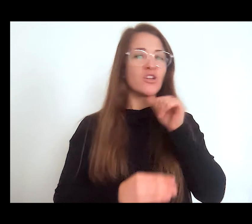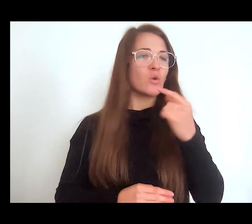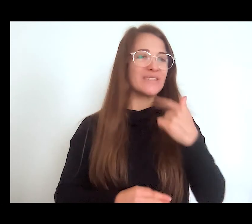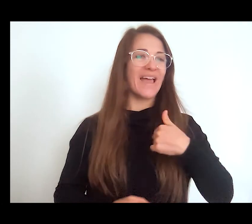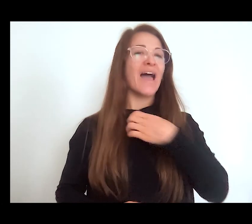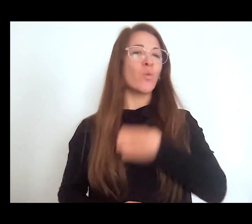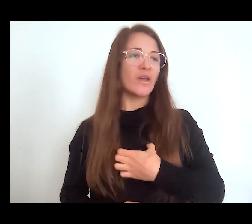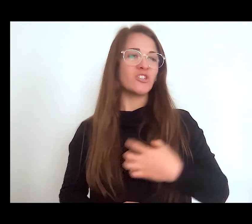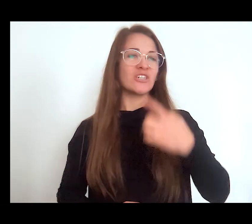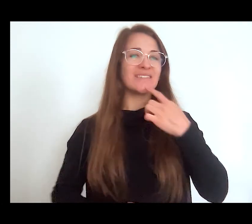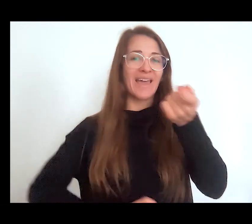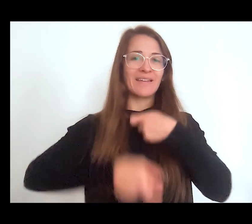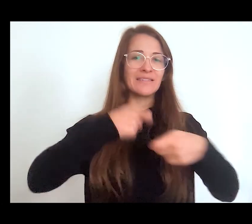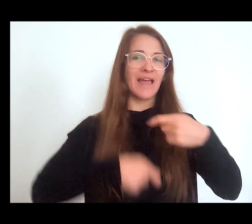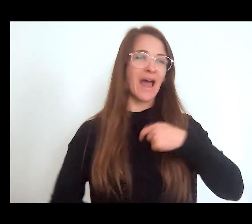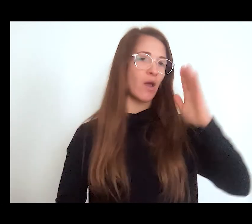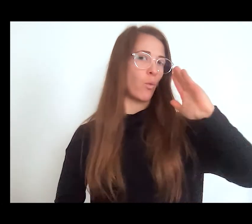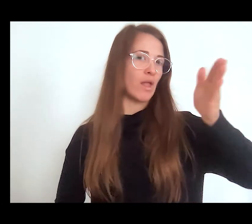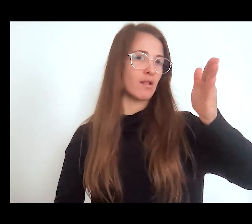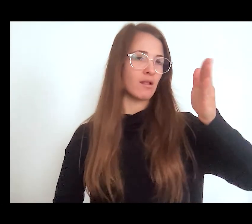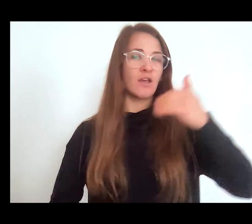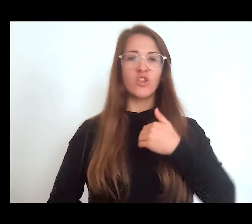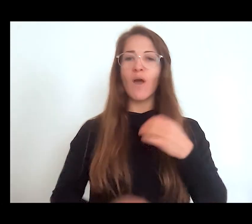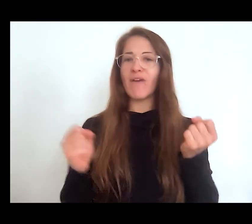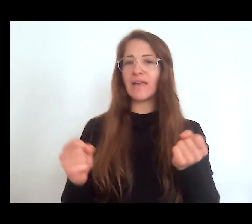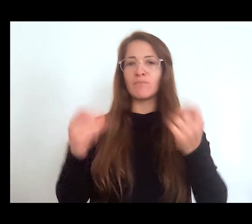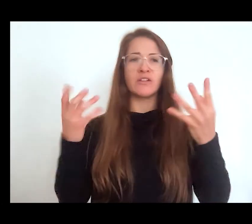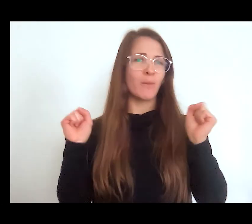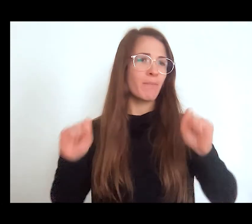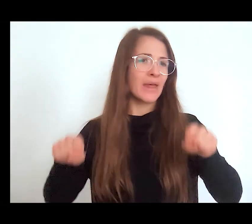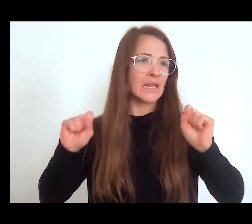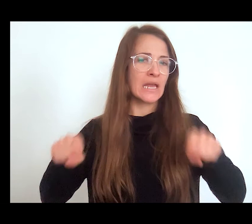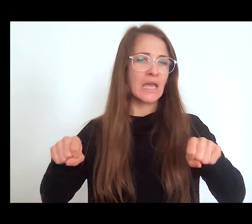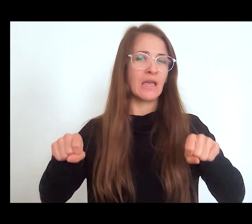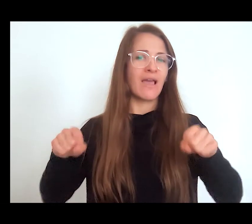HOPE ONE DAY TO BE, SAY I WILL. BECAUSE YOU HAVE JUST AS MUCH